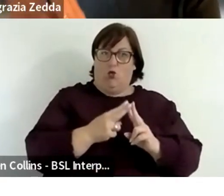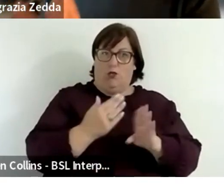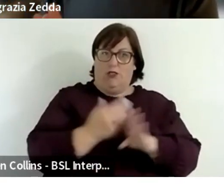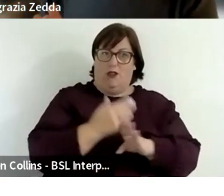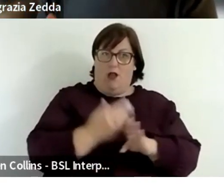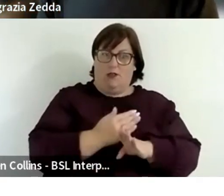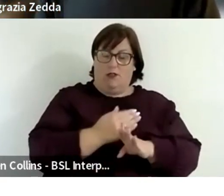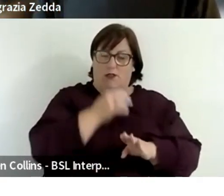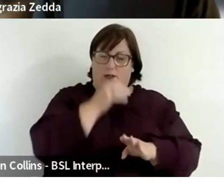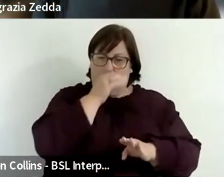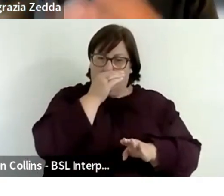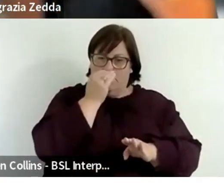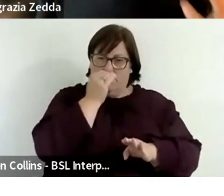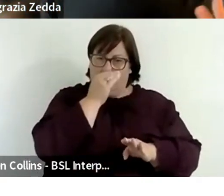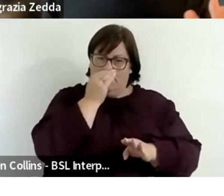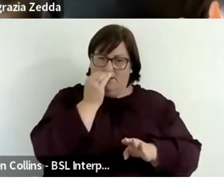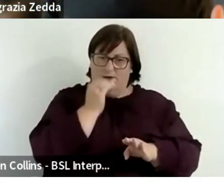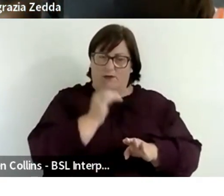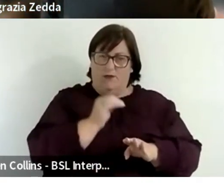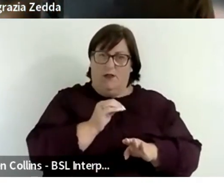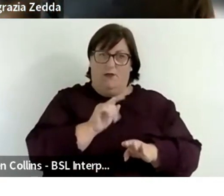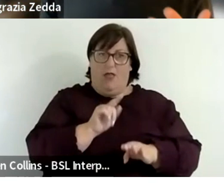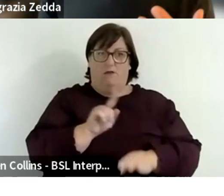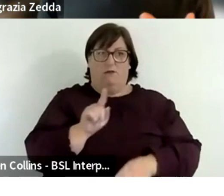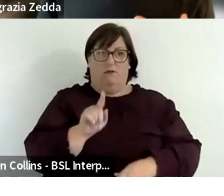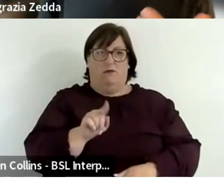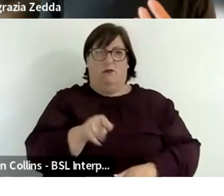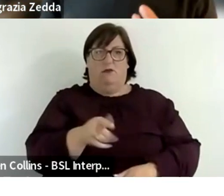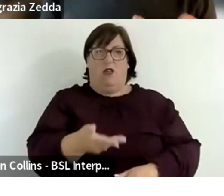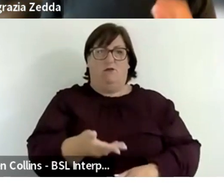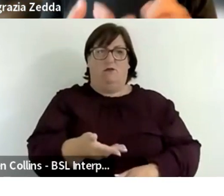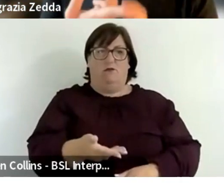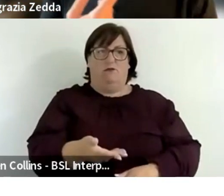for the role and nobody even asked about where